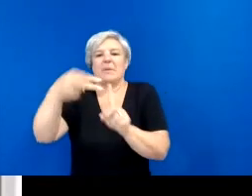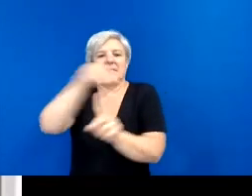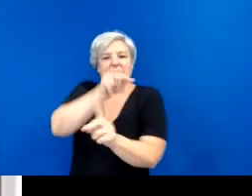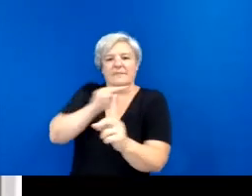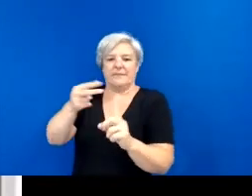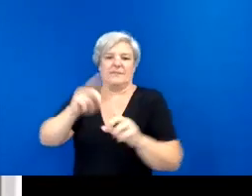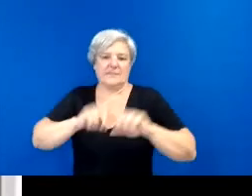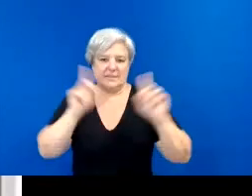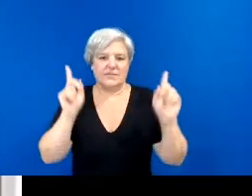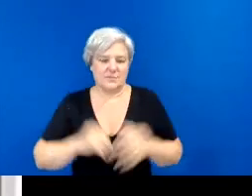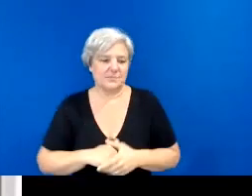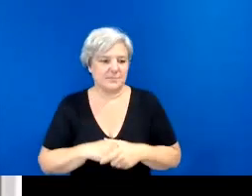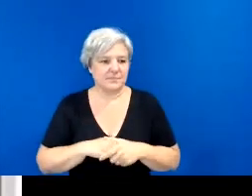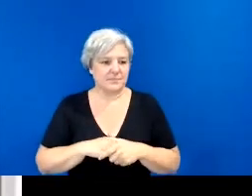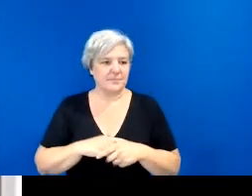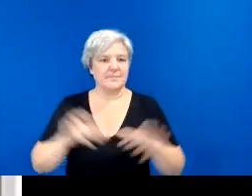Thank you, Linda. Thank you so much. That was so awesome.